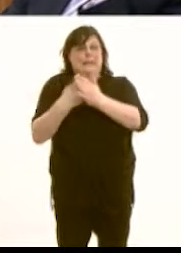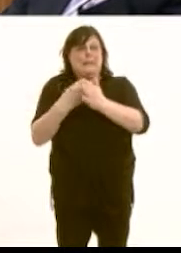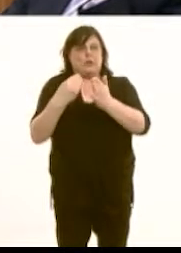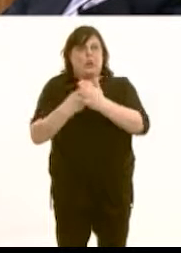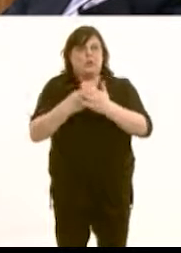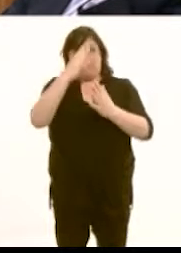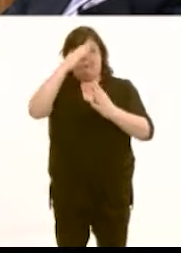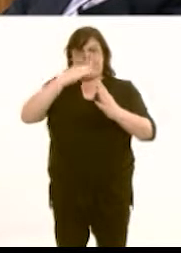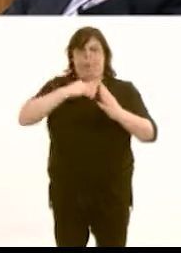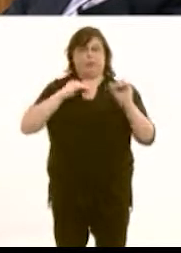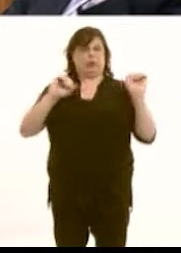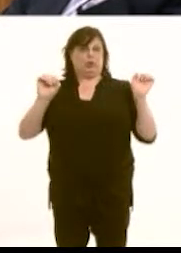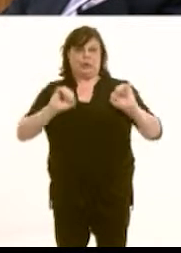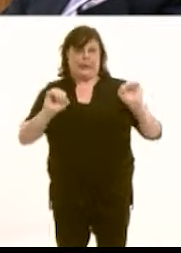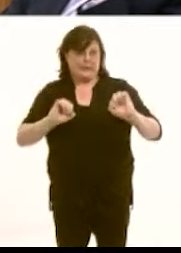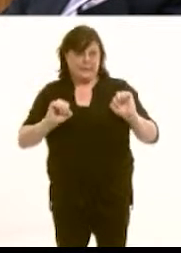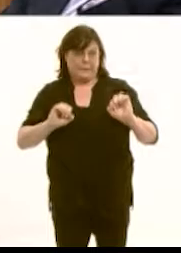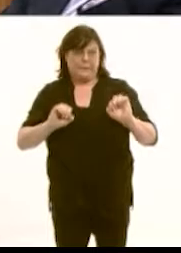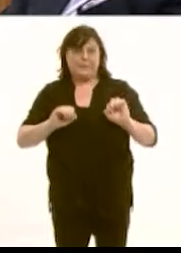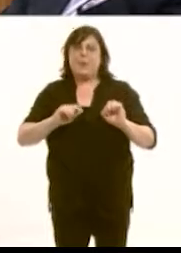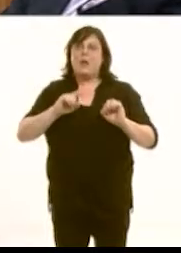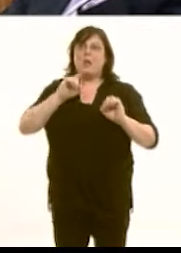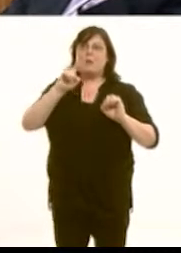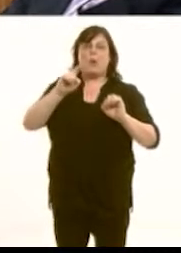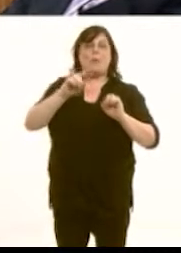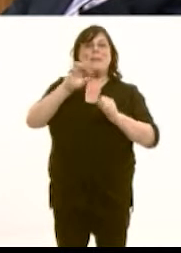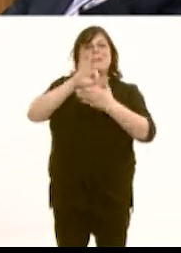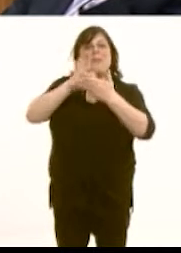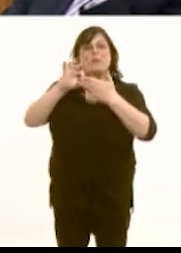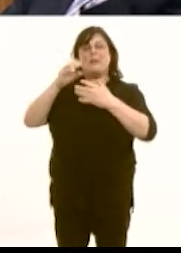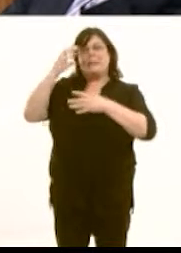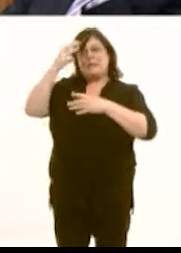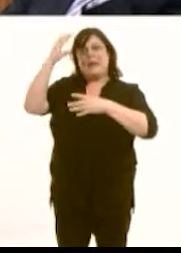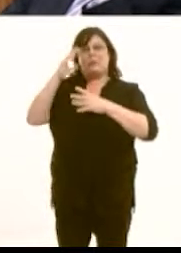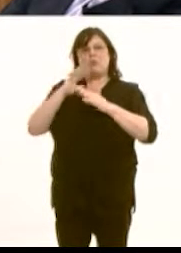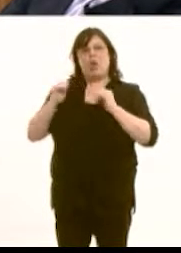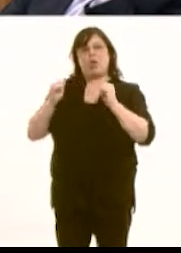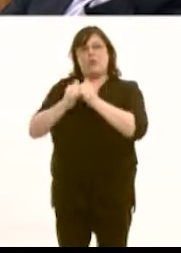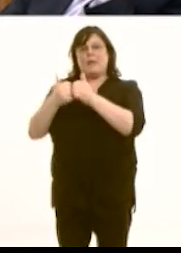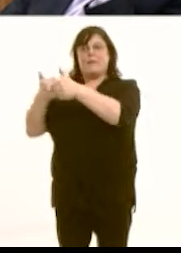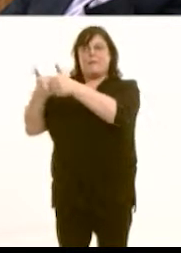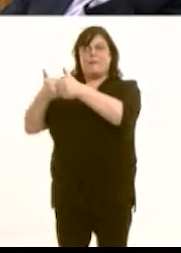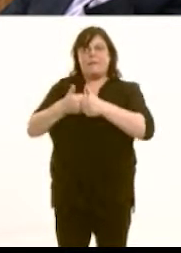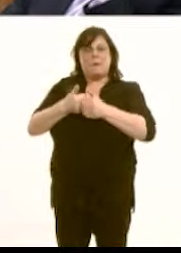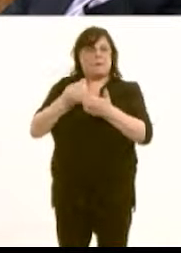Those costs, at the moment, are underwritten by the Secretary of State. So, if there were to be liabilities, it follows that those costs would then need to be underwritten